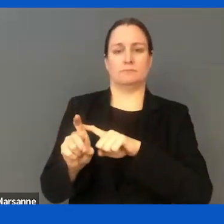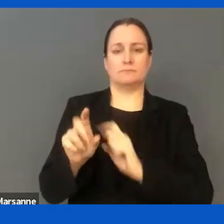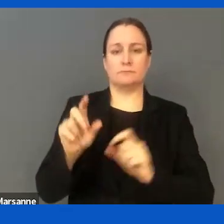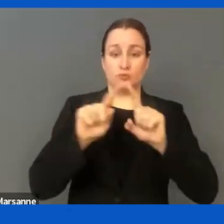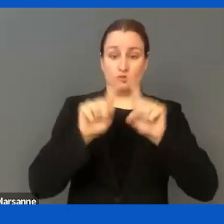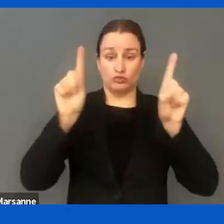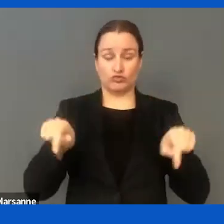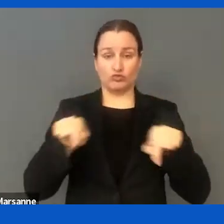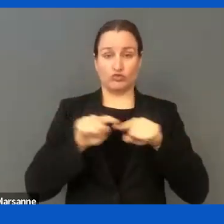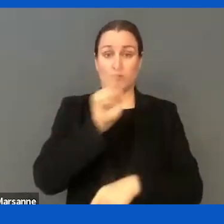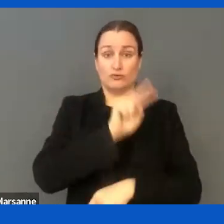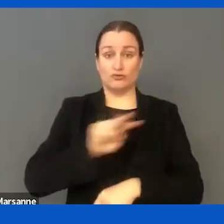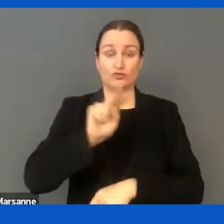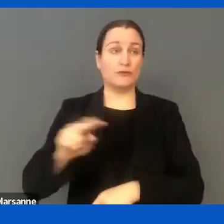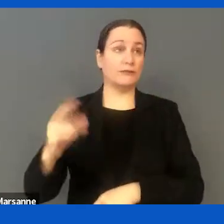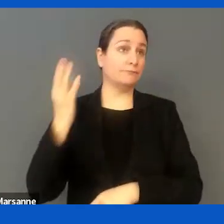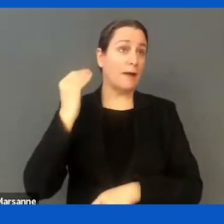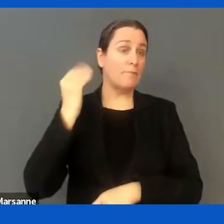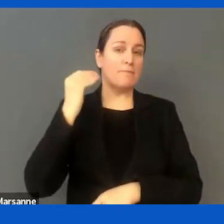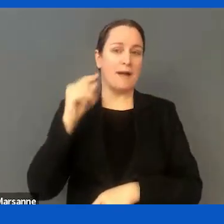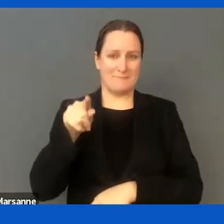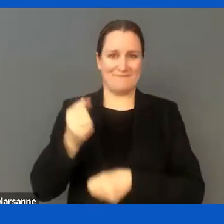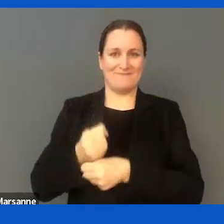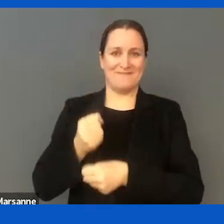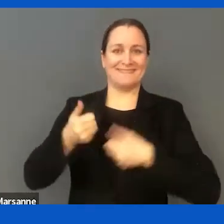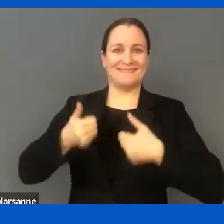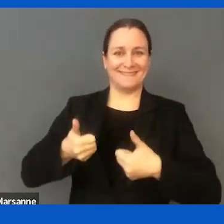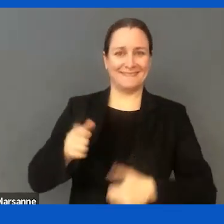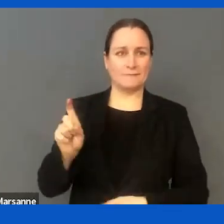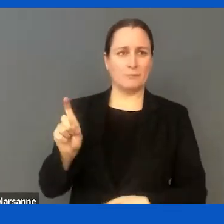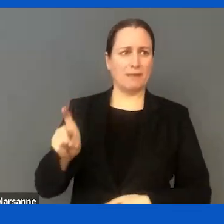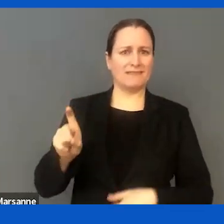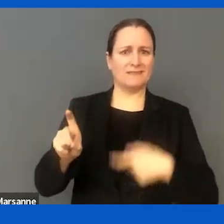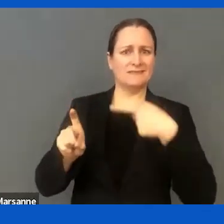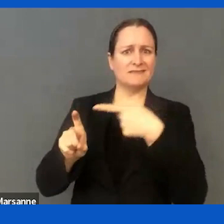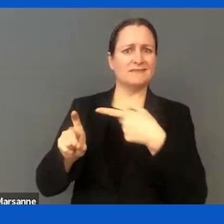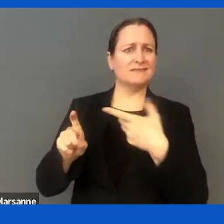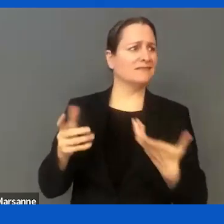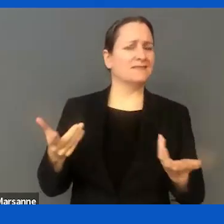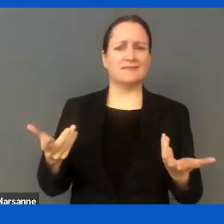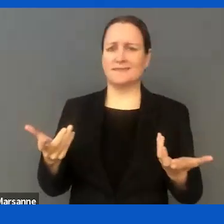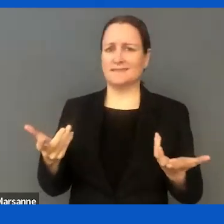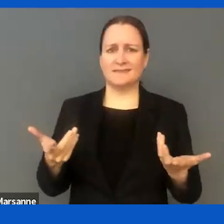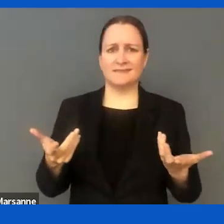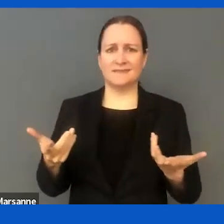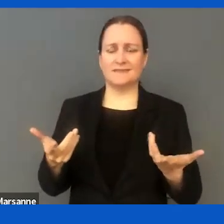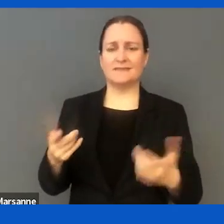person who was blind. Absolutely hate the idea of having separate accessibility for a site to